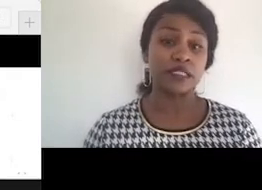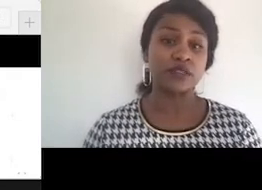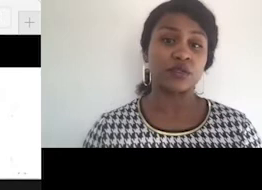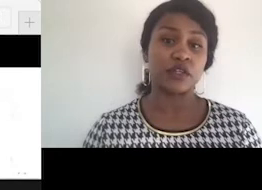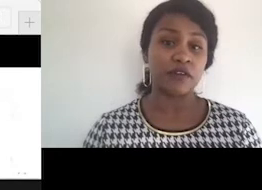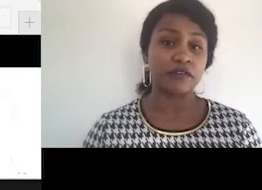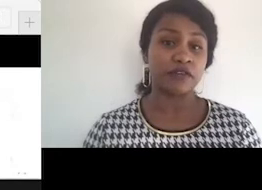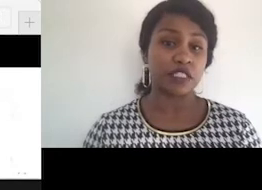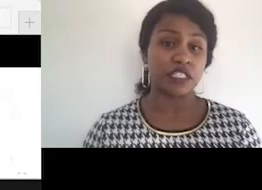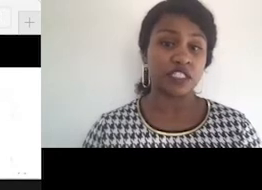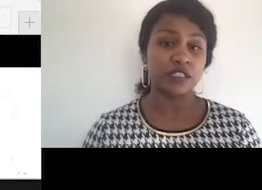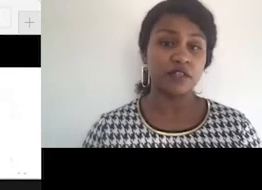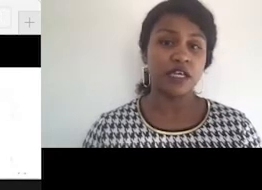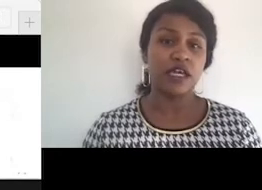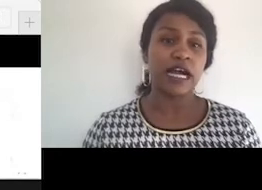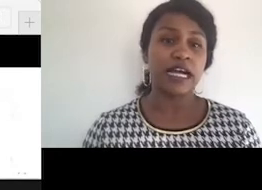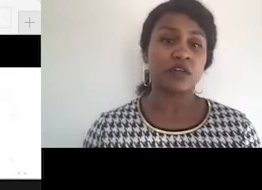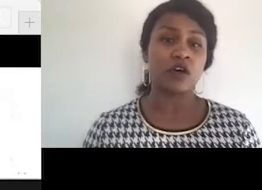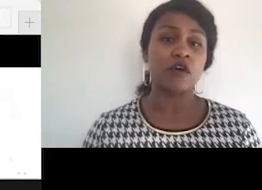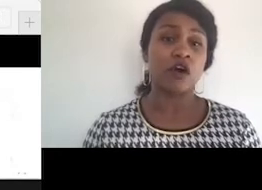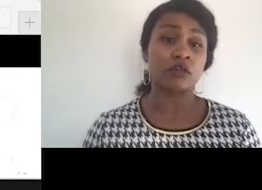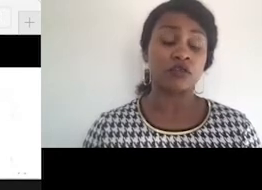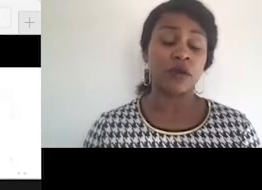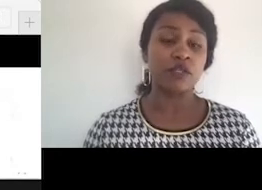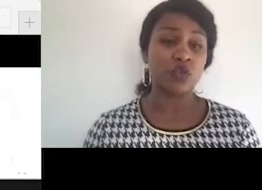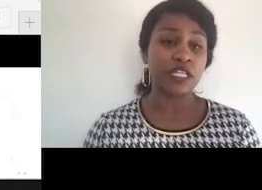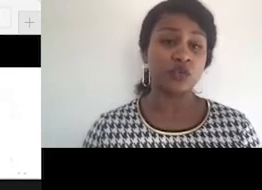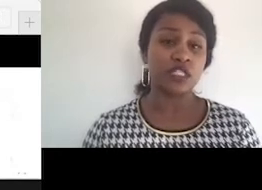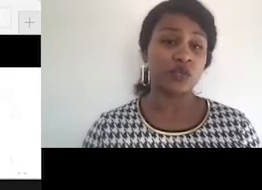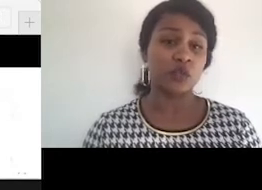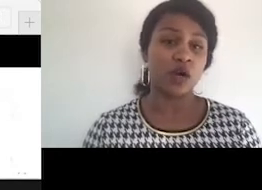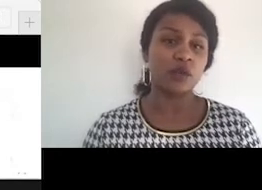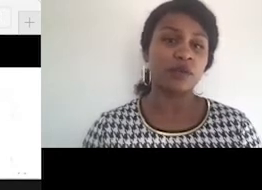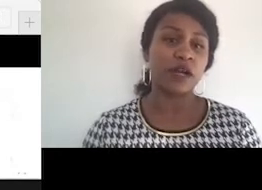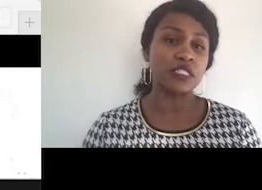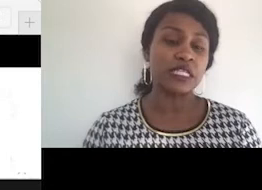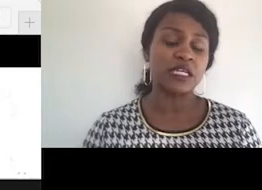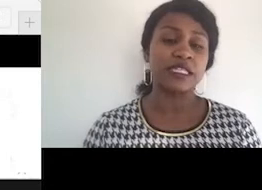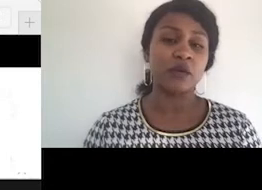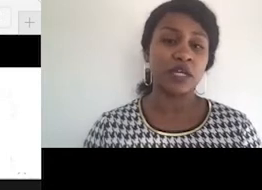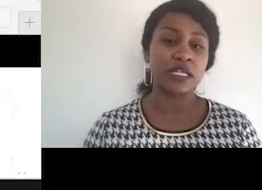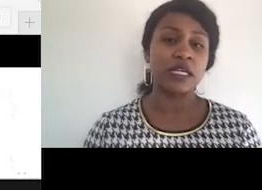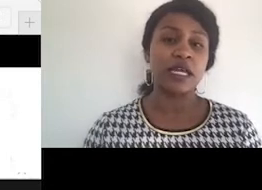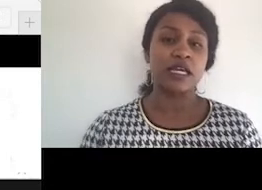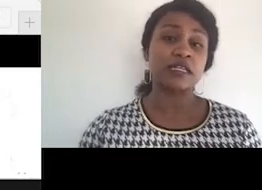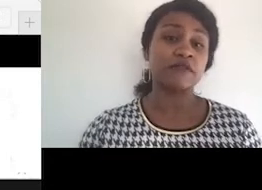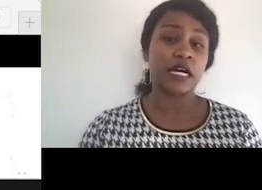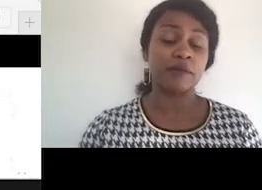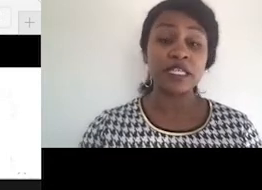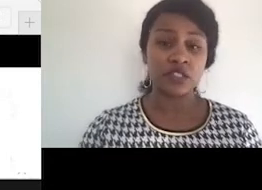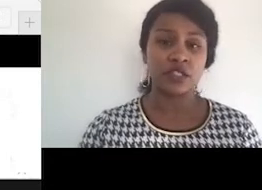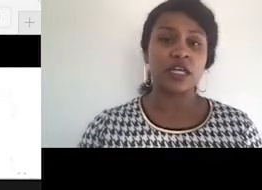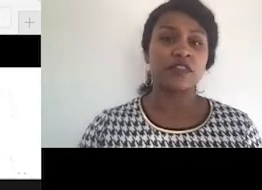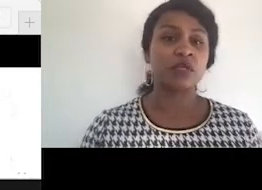to the 35/50 initiative. As of November 2021, we'll be hosting a networking mixer that would